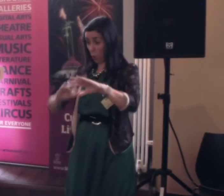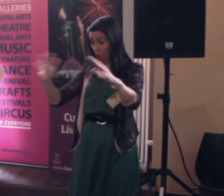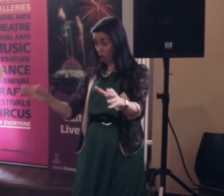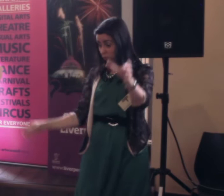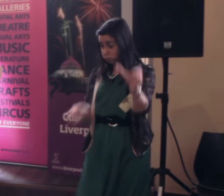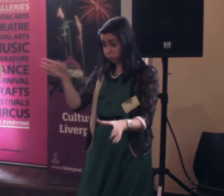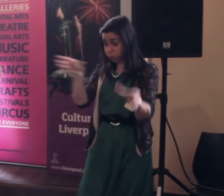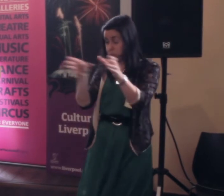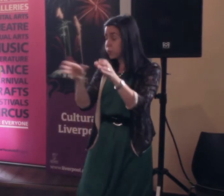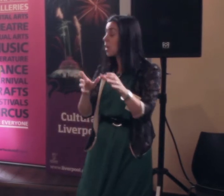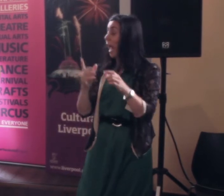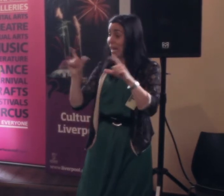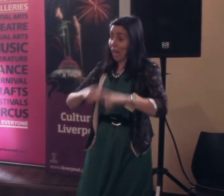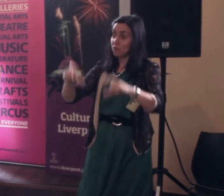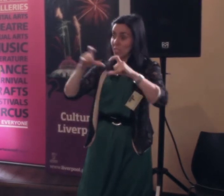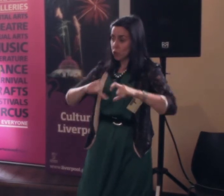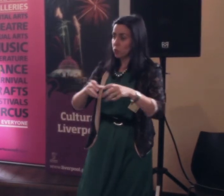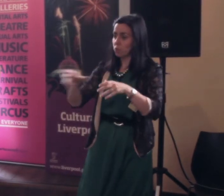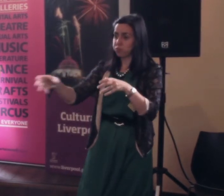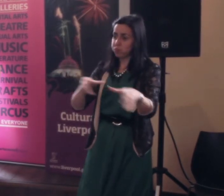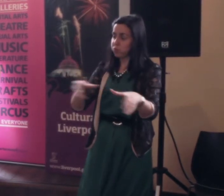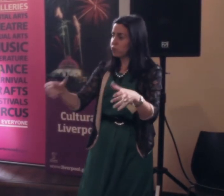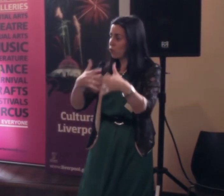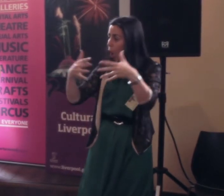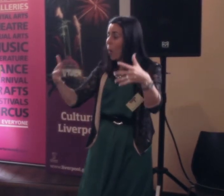and it continues to grow, and it’s really internationally recognised